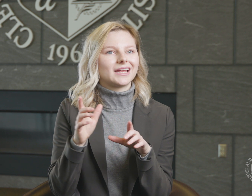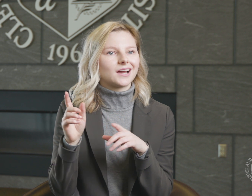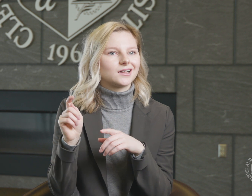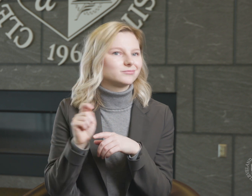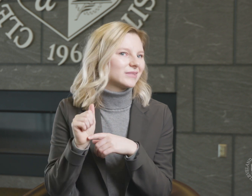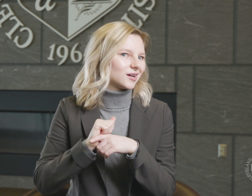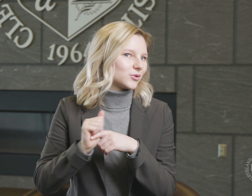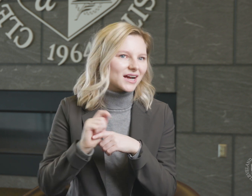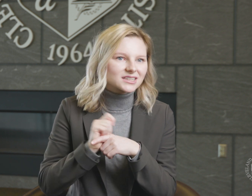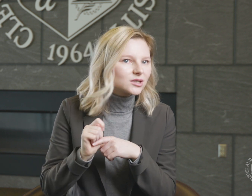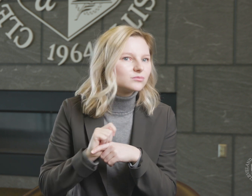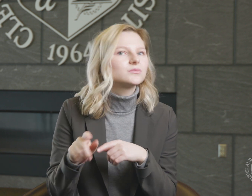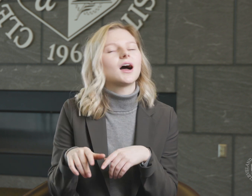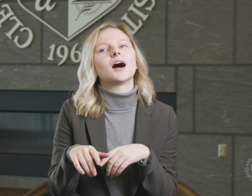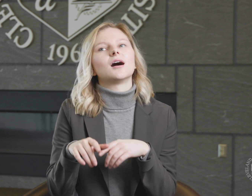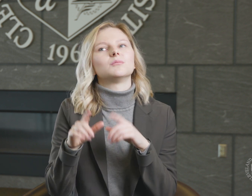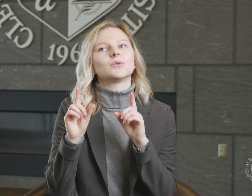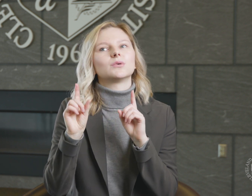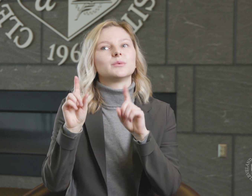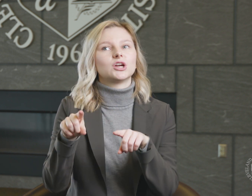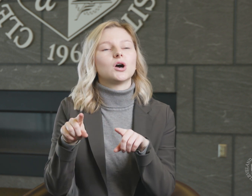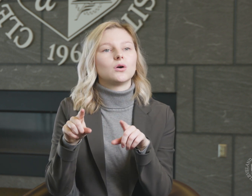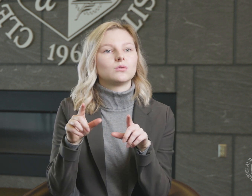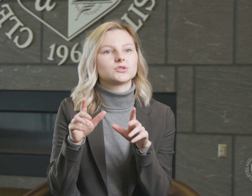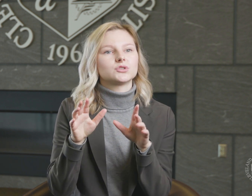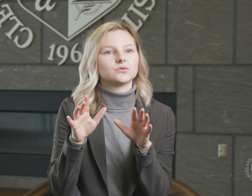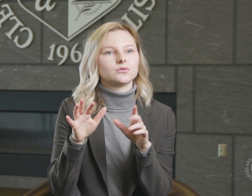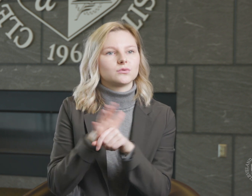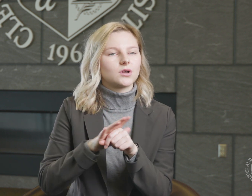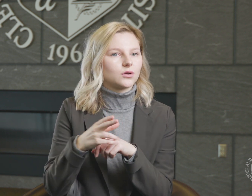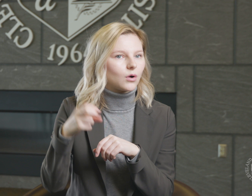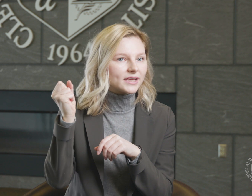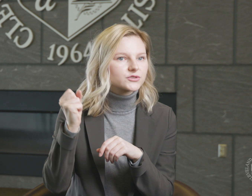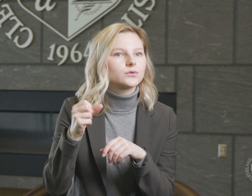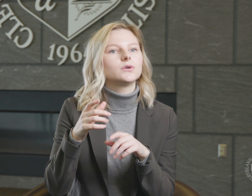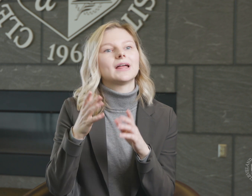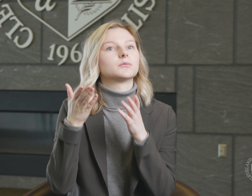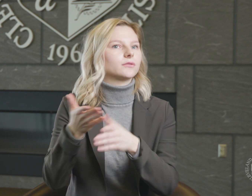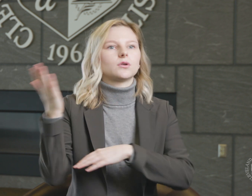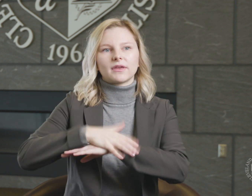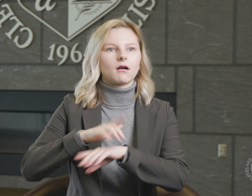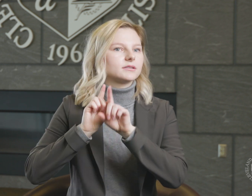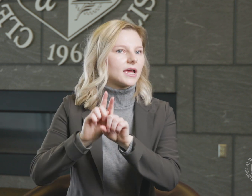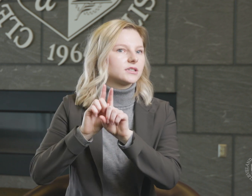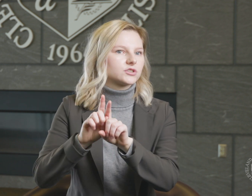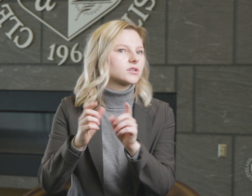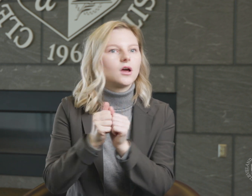like a like a practicum where we go to a local high school and we're you know there all day just